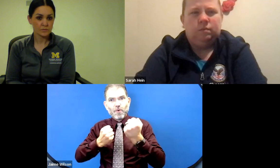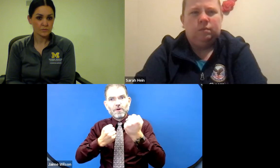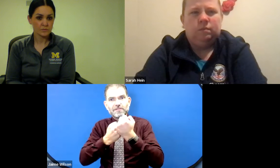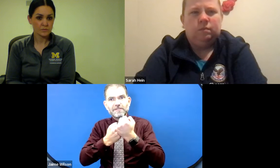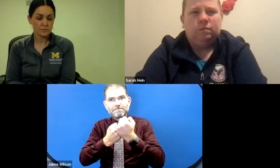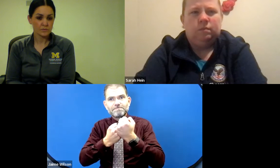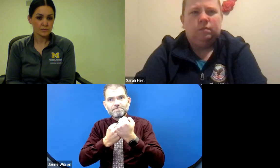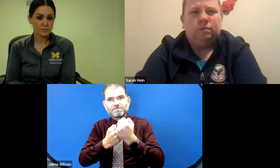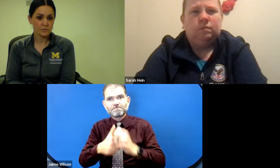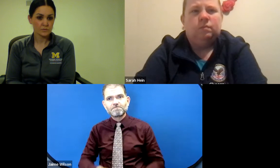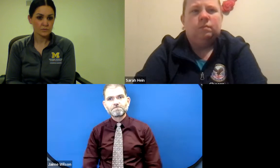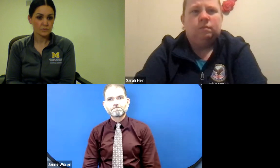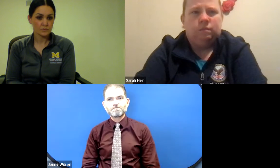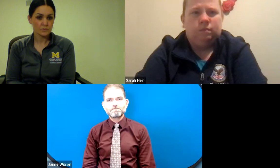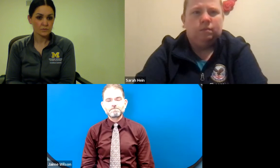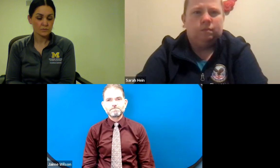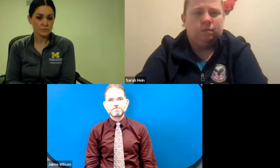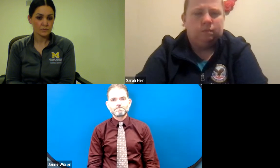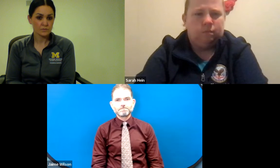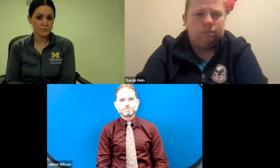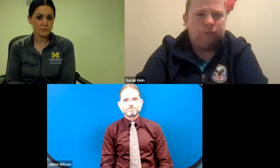ASL Interpreter: really are more behavioral supports.